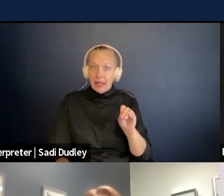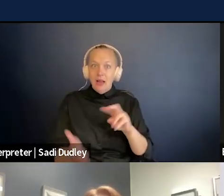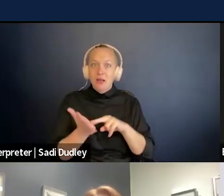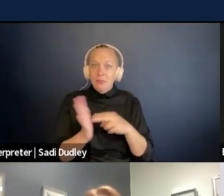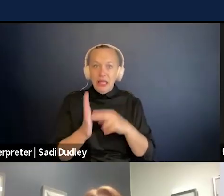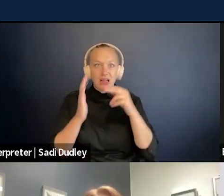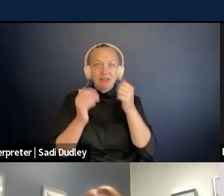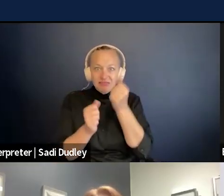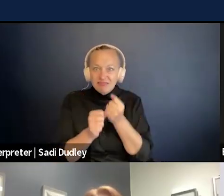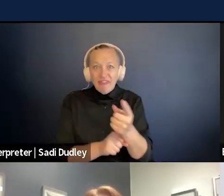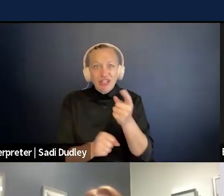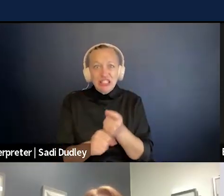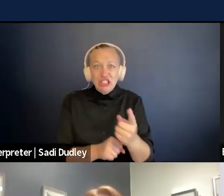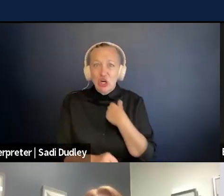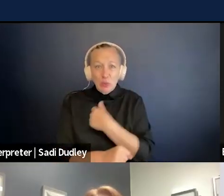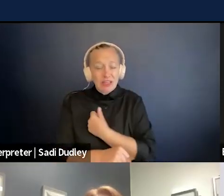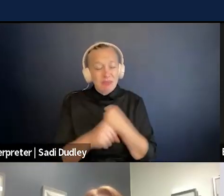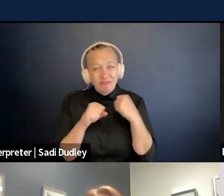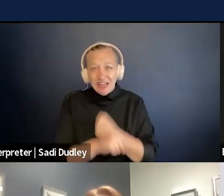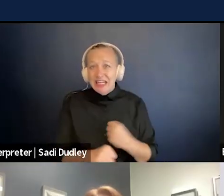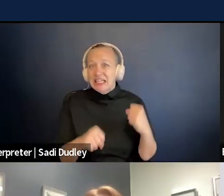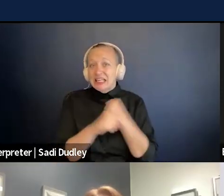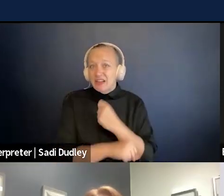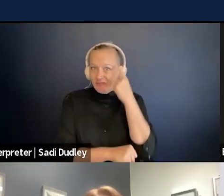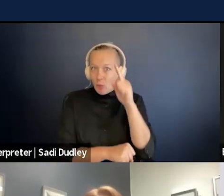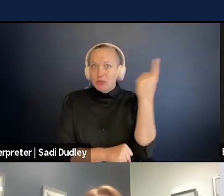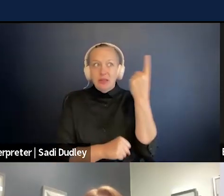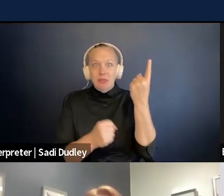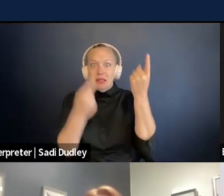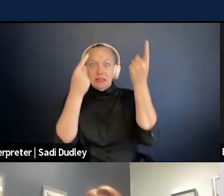get anything done. And I don't see that in other countries.